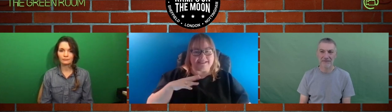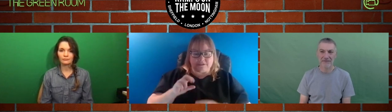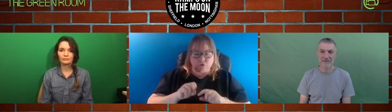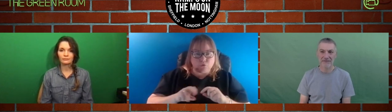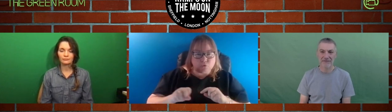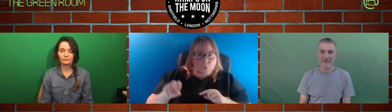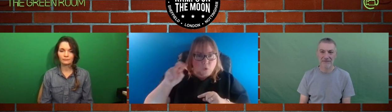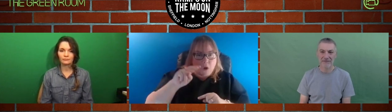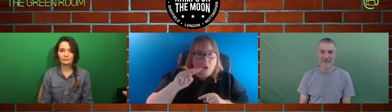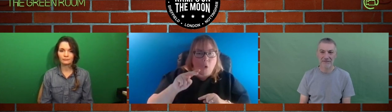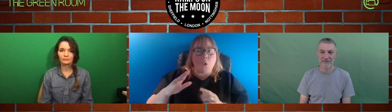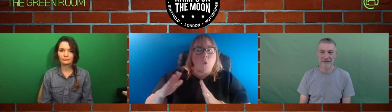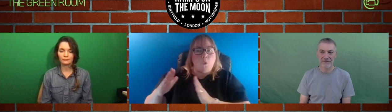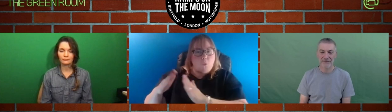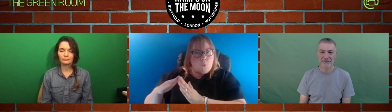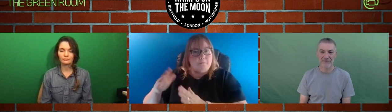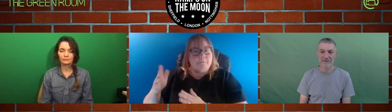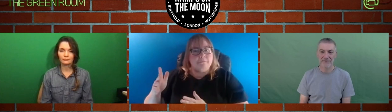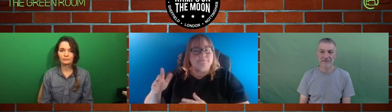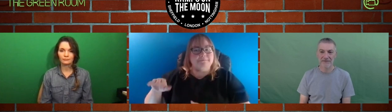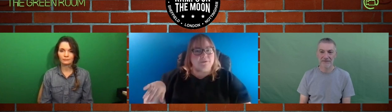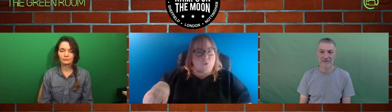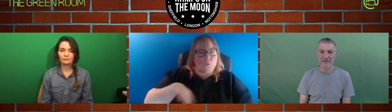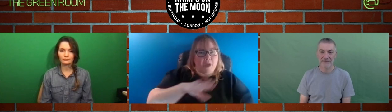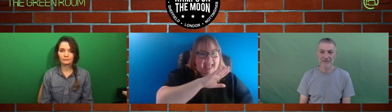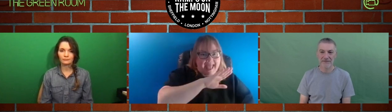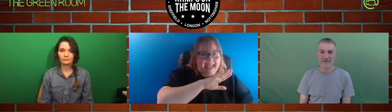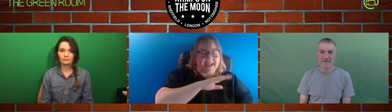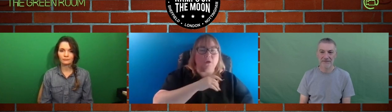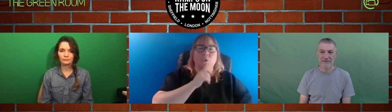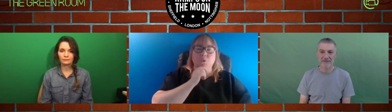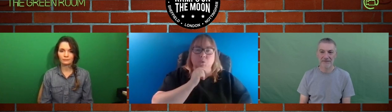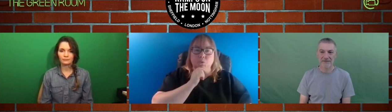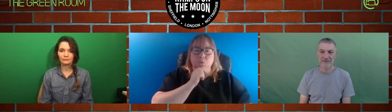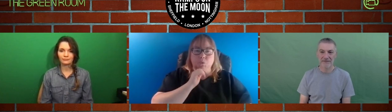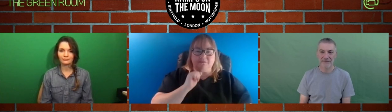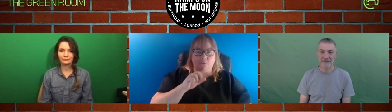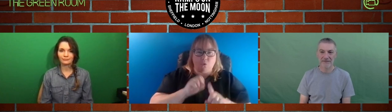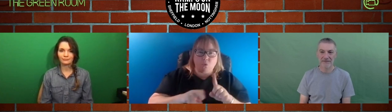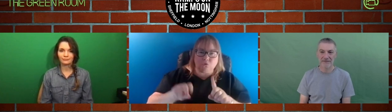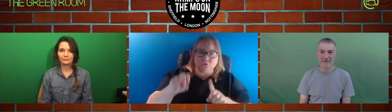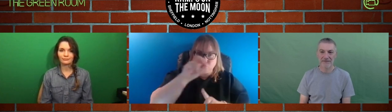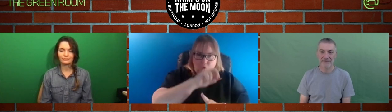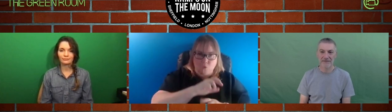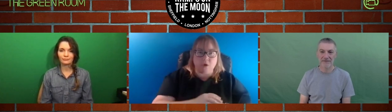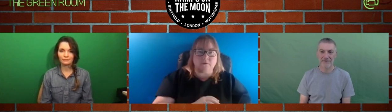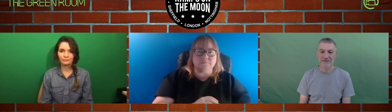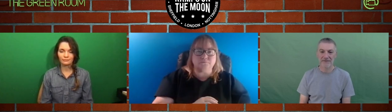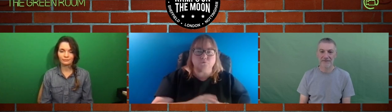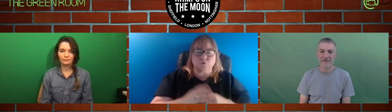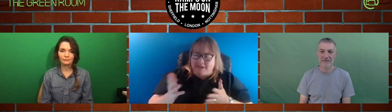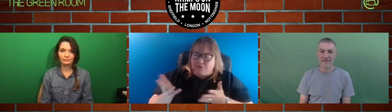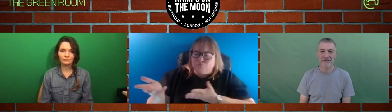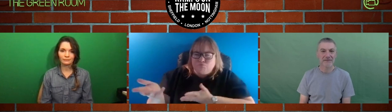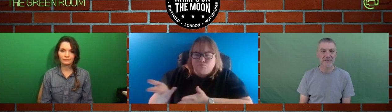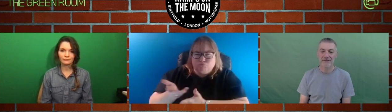from home for the rest of the run of the tour.